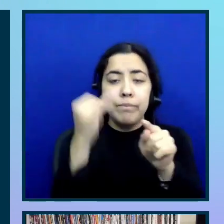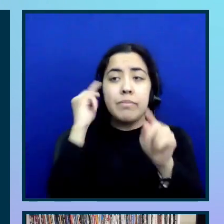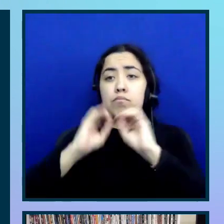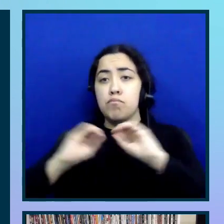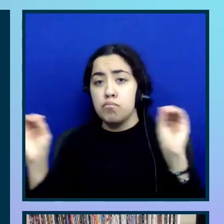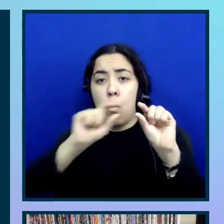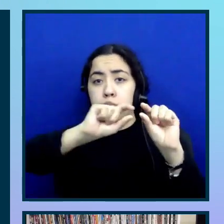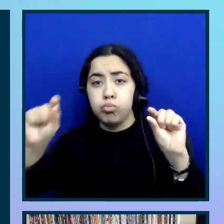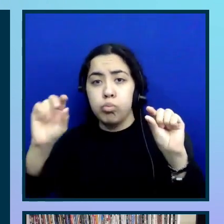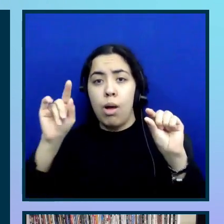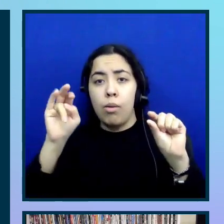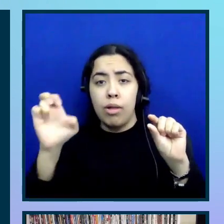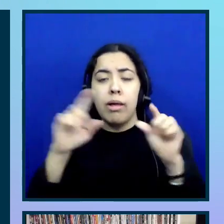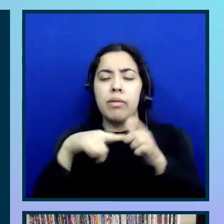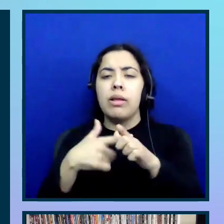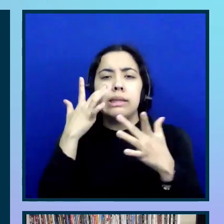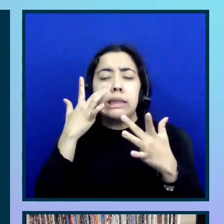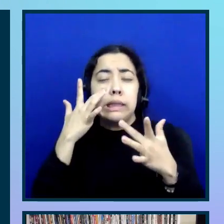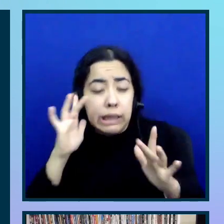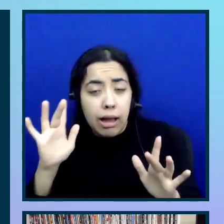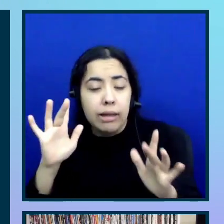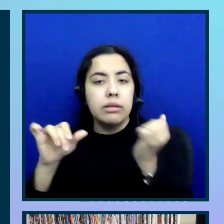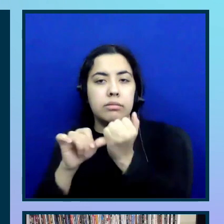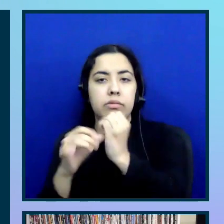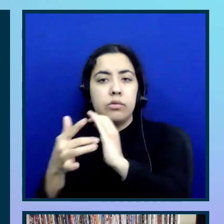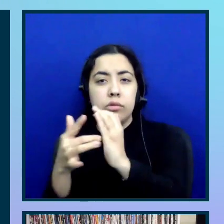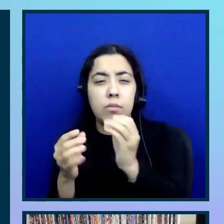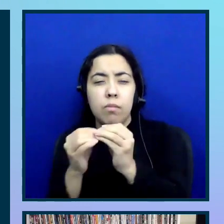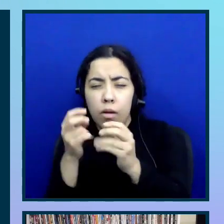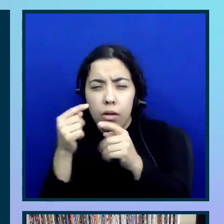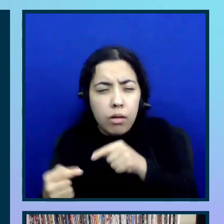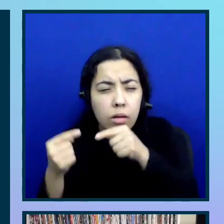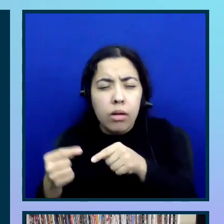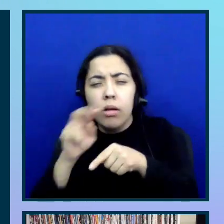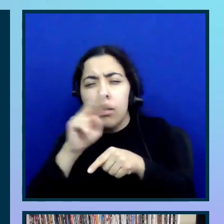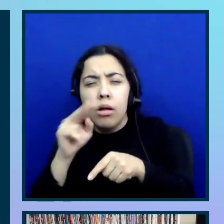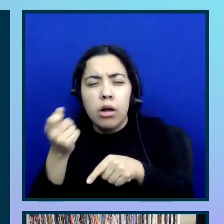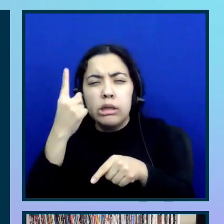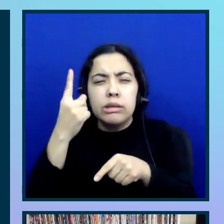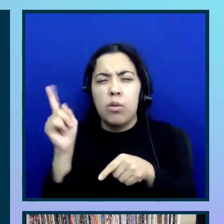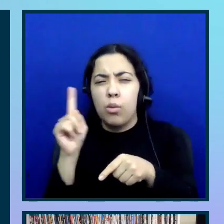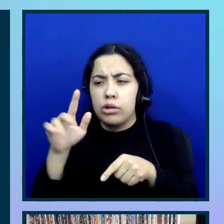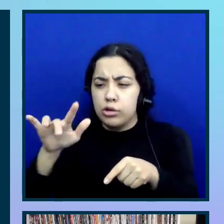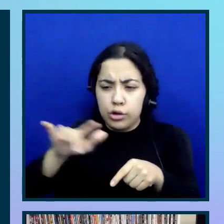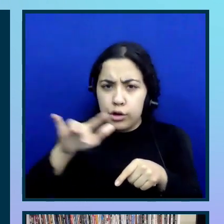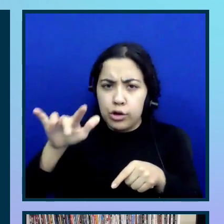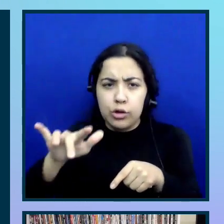some sighted assistive technology users may have a more, slightly a more difficult time with understanding where the cursor is currently focused on.